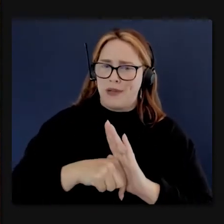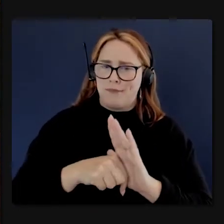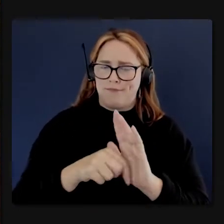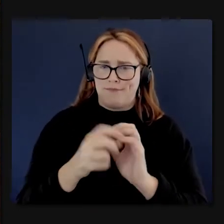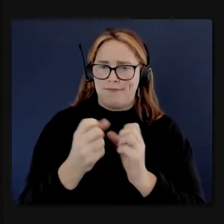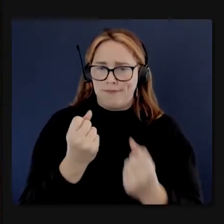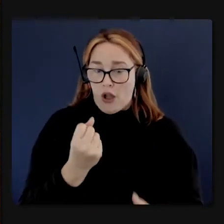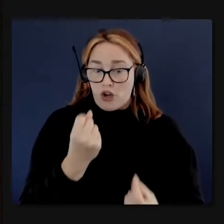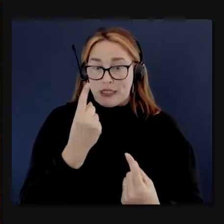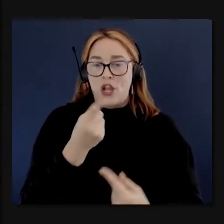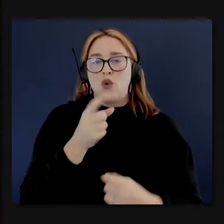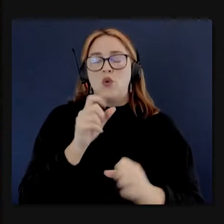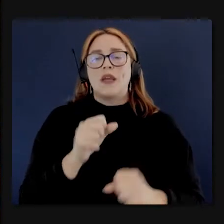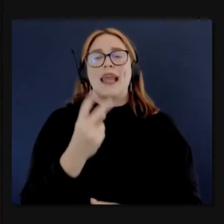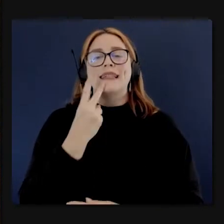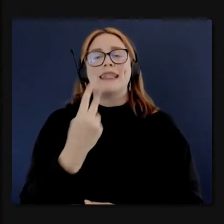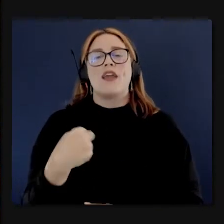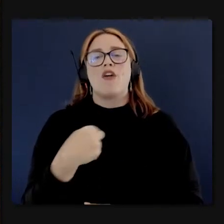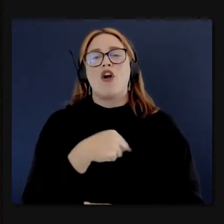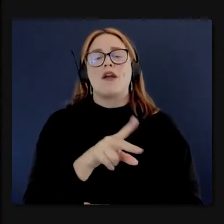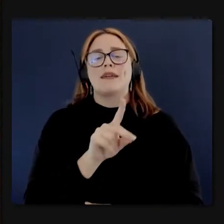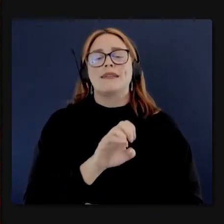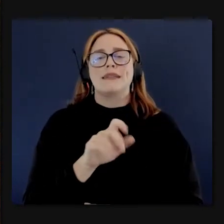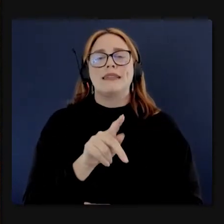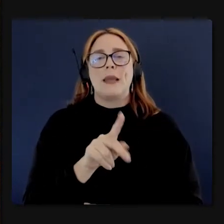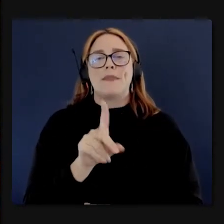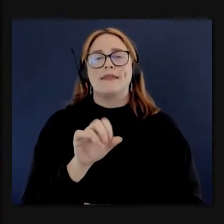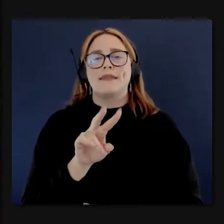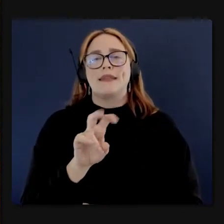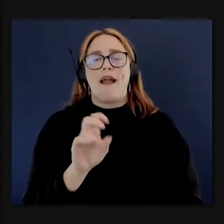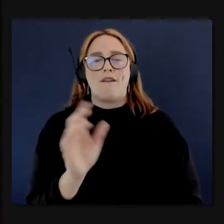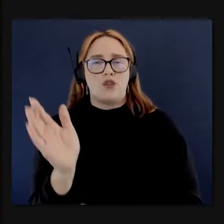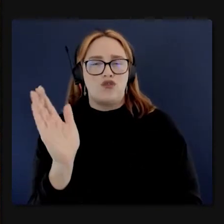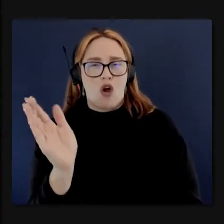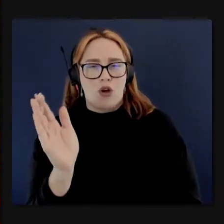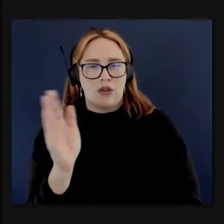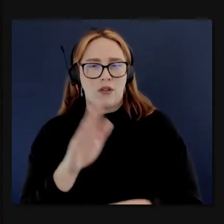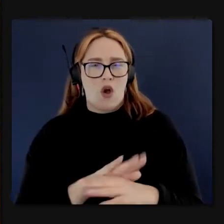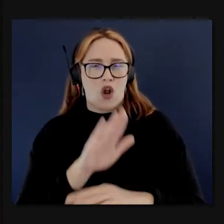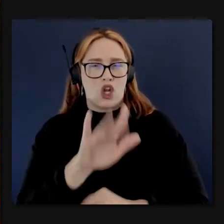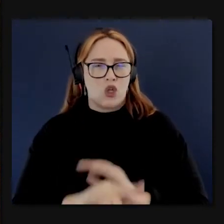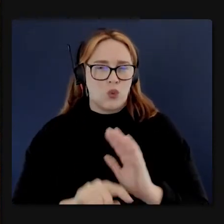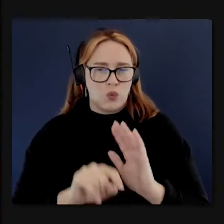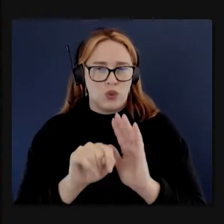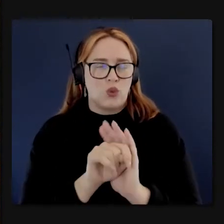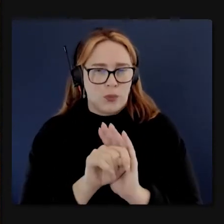make sure to catch our deep dive talks and our tutorial videos, which you can find in Simplygon's Youtube channel.